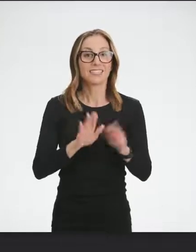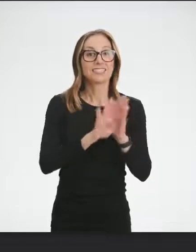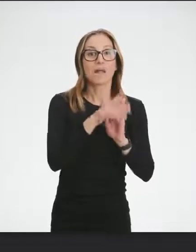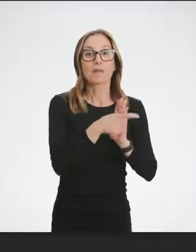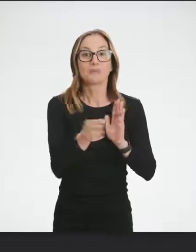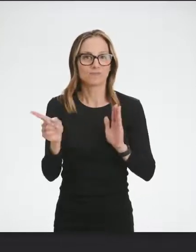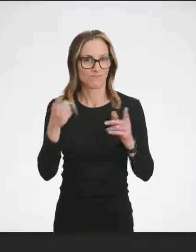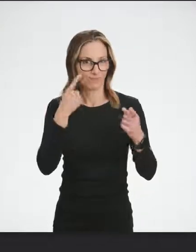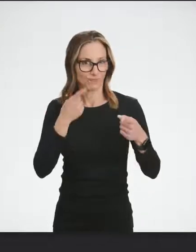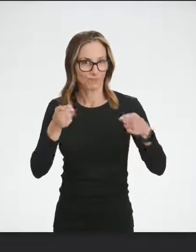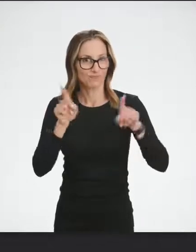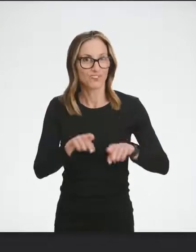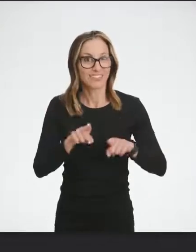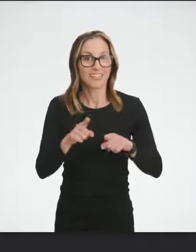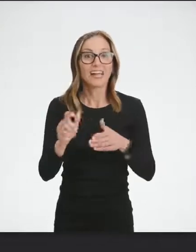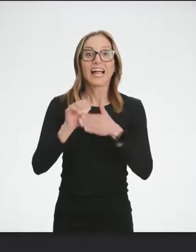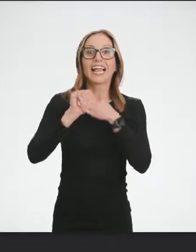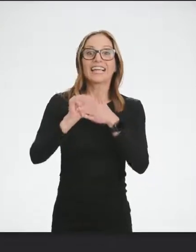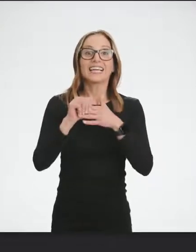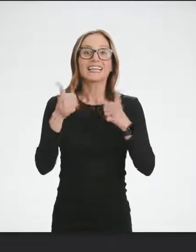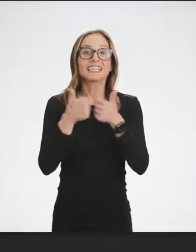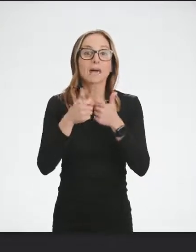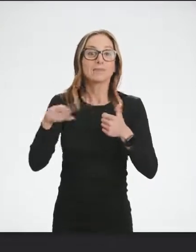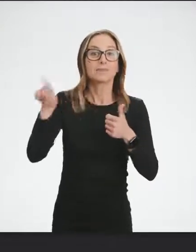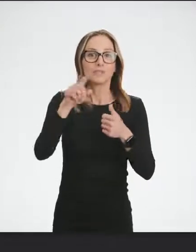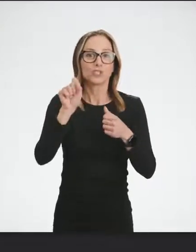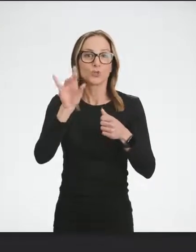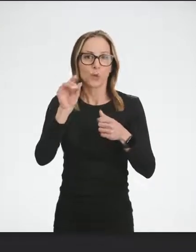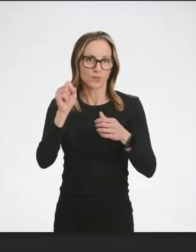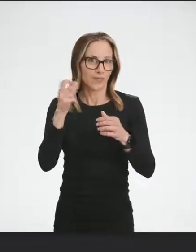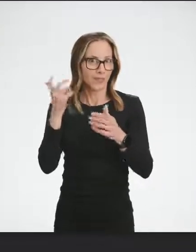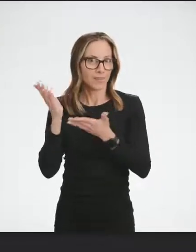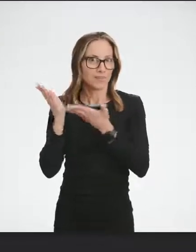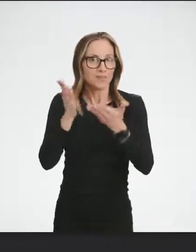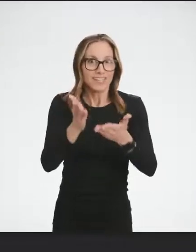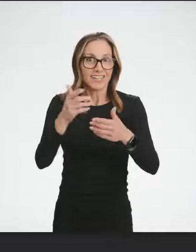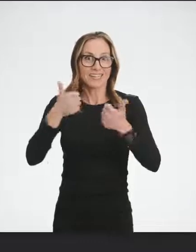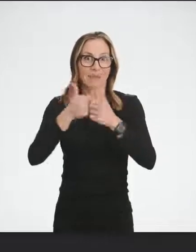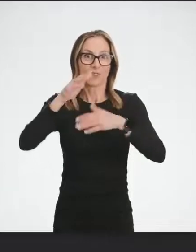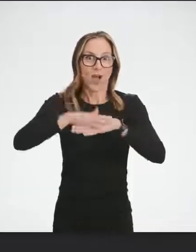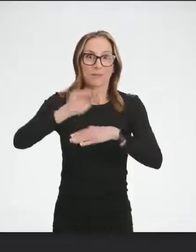Leading game studios have plans to bring their titles to the Mac, like Grid Legends, taking